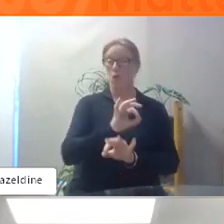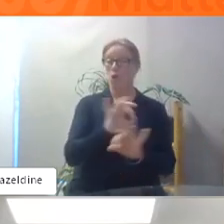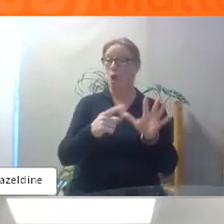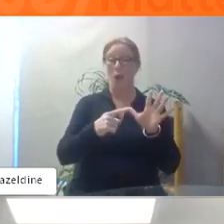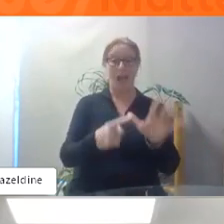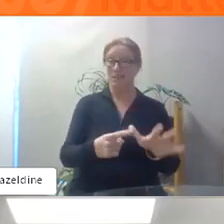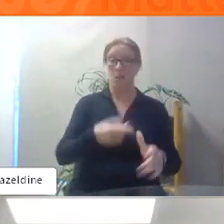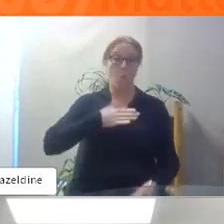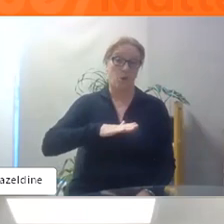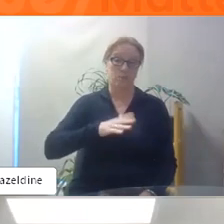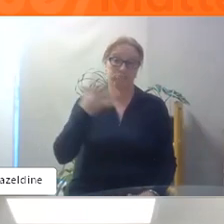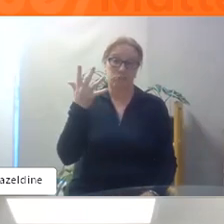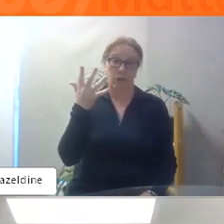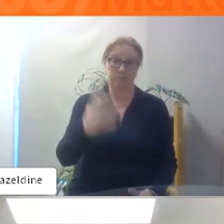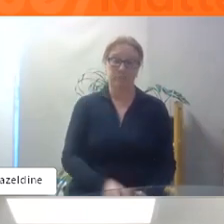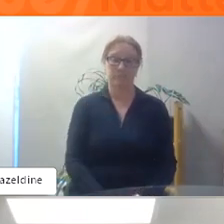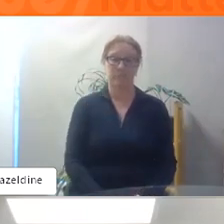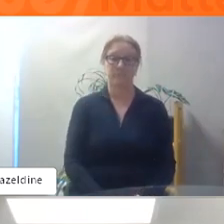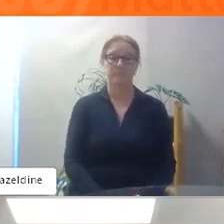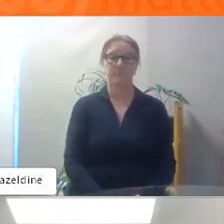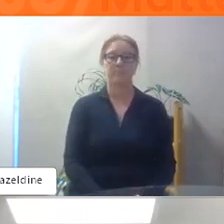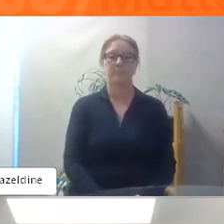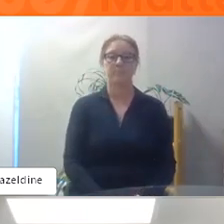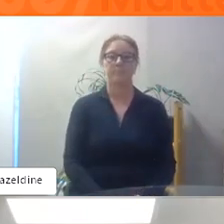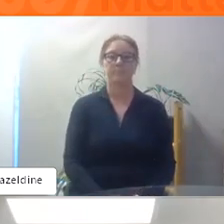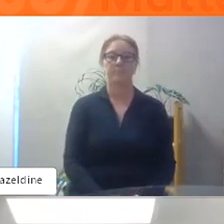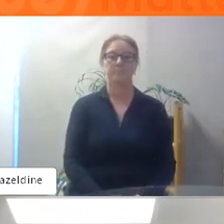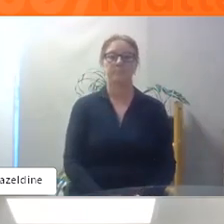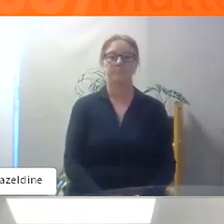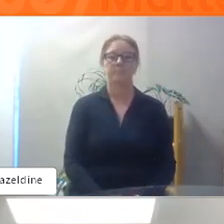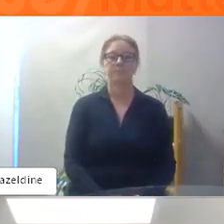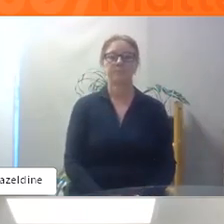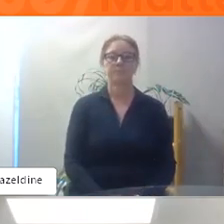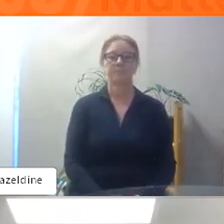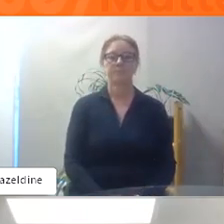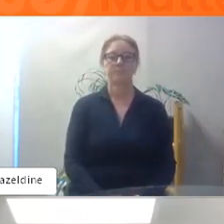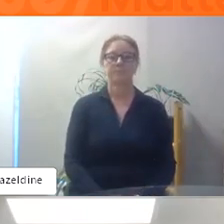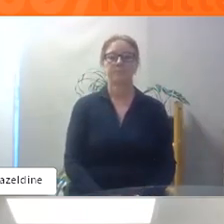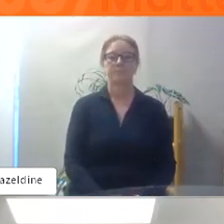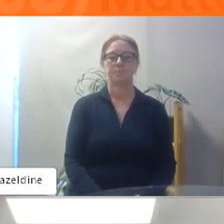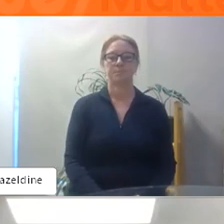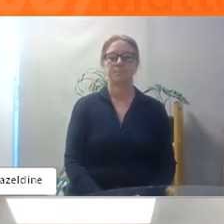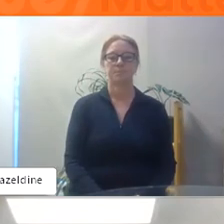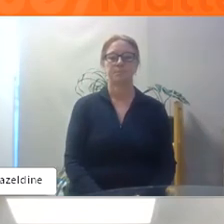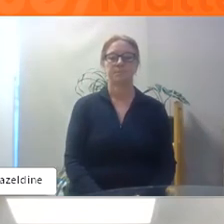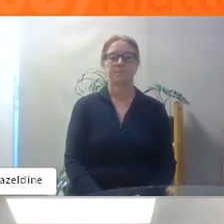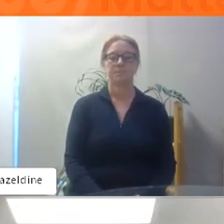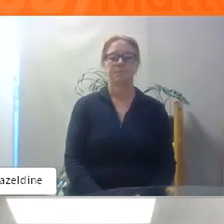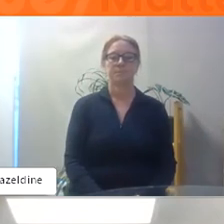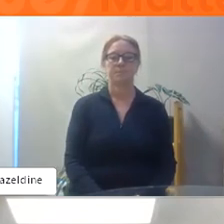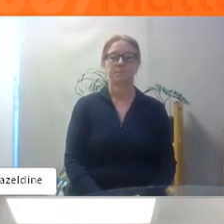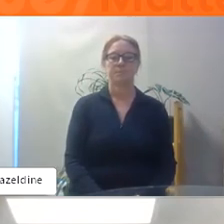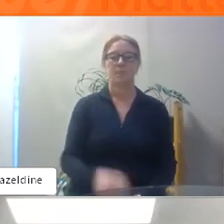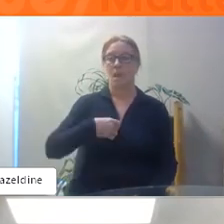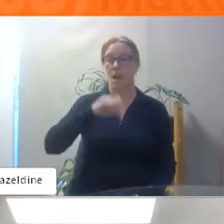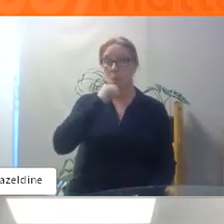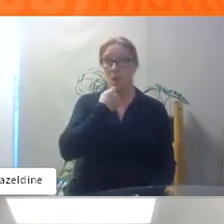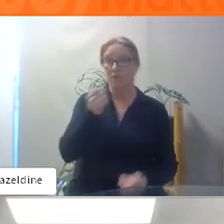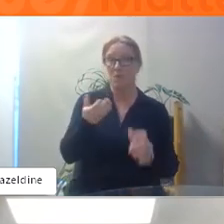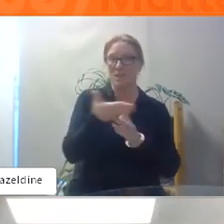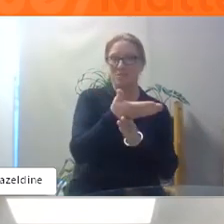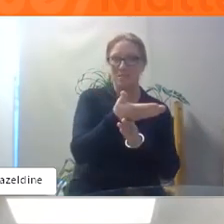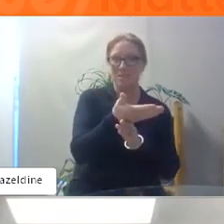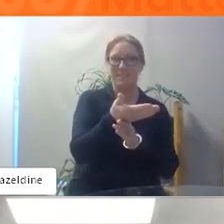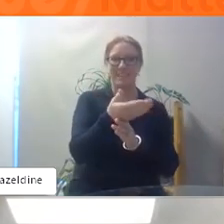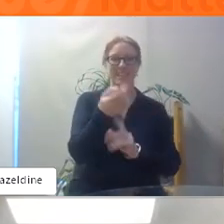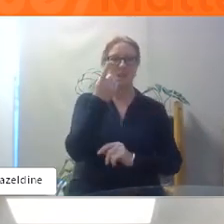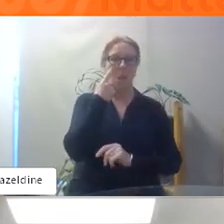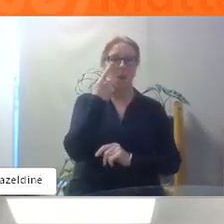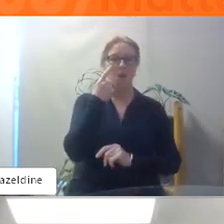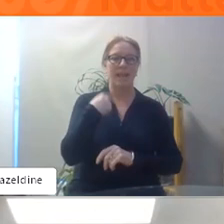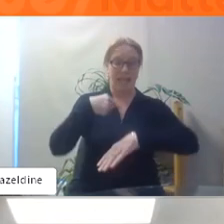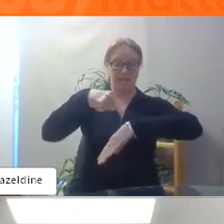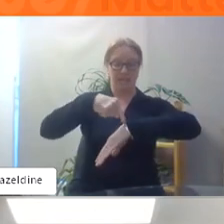sorry. I will have to cut in there, just looking at time and, as we